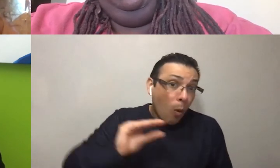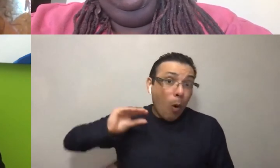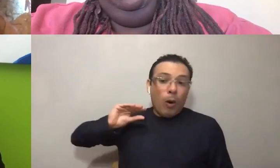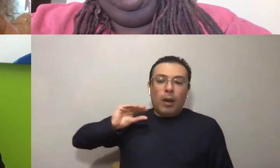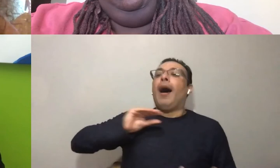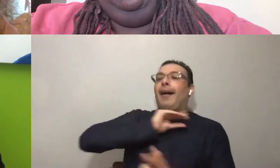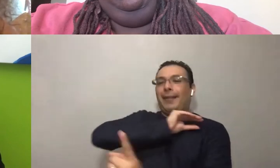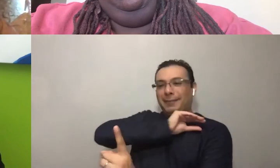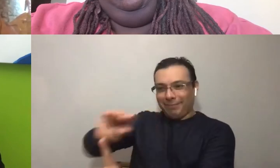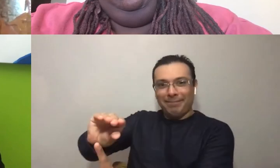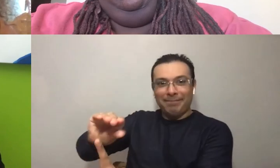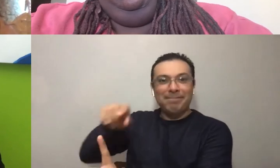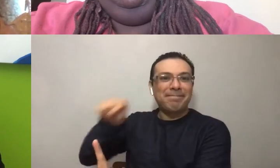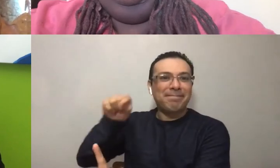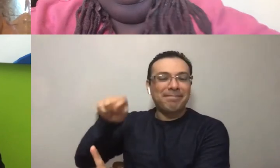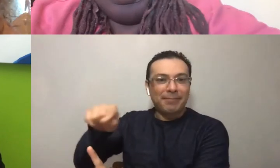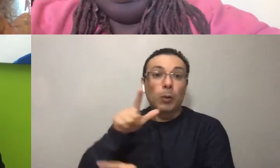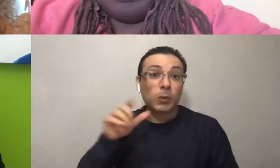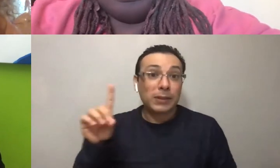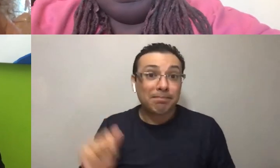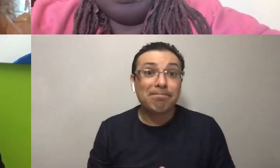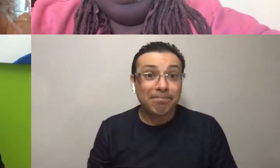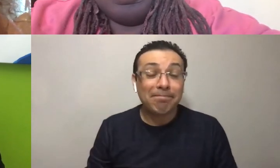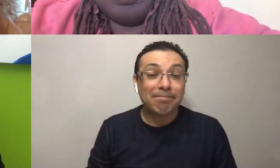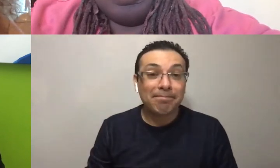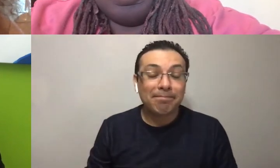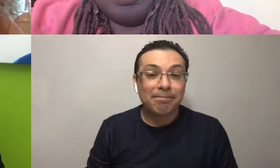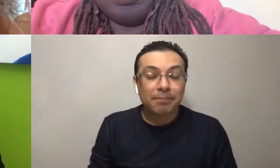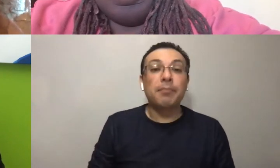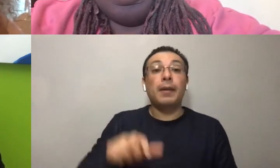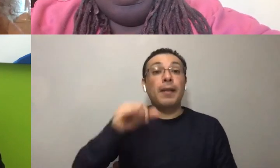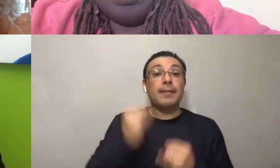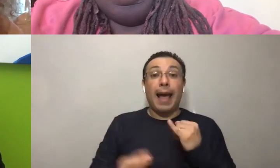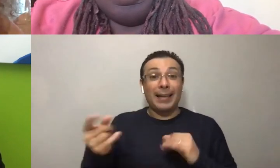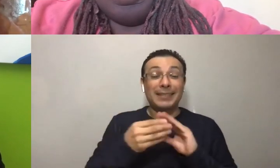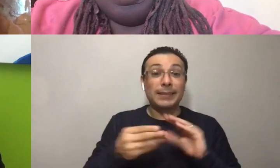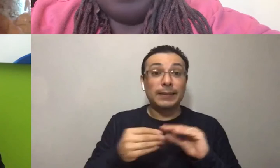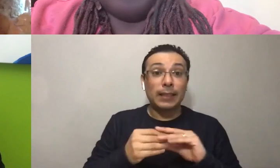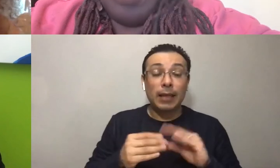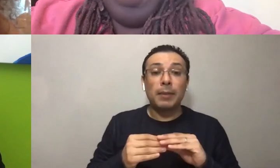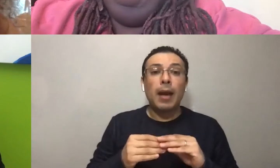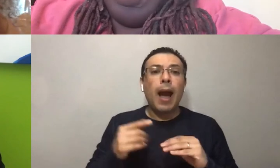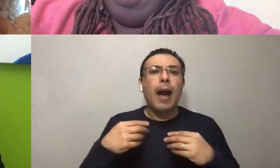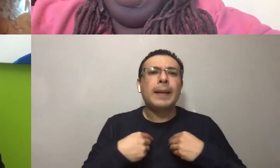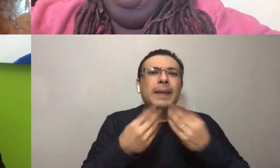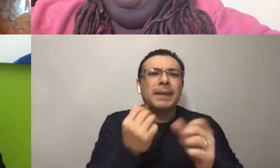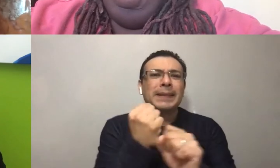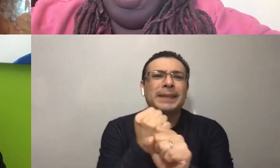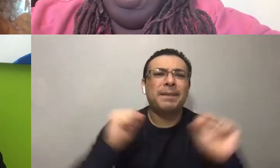disability, which is deeply rooted in this idea of saviorism. Disabled people do not need to be saved.